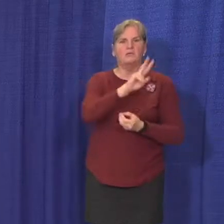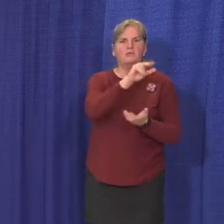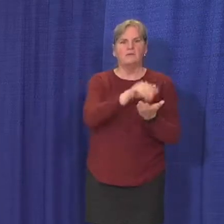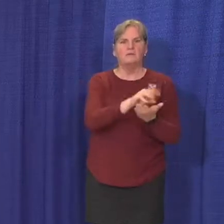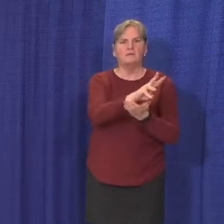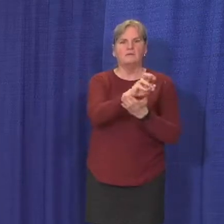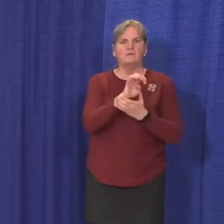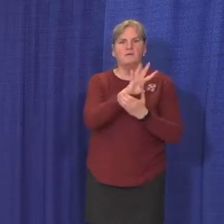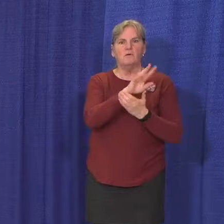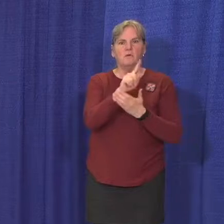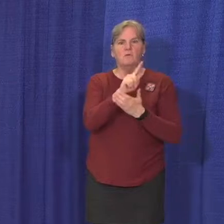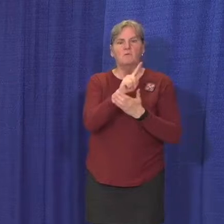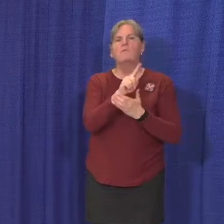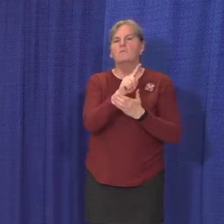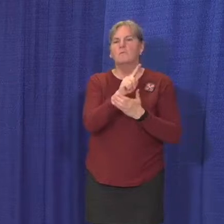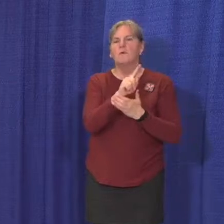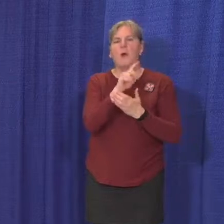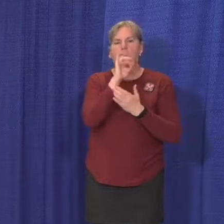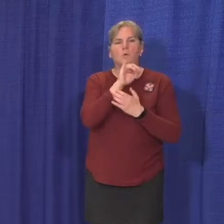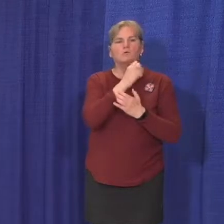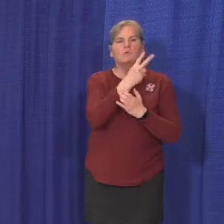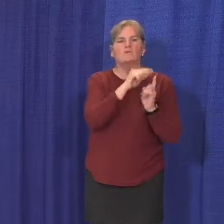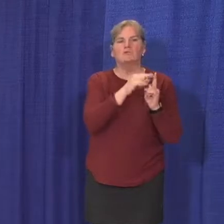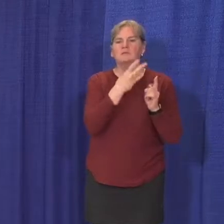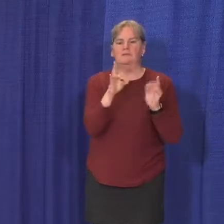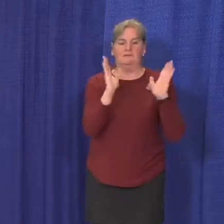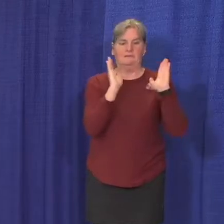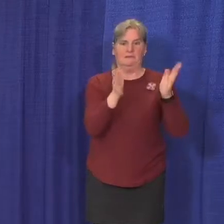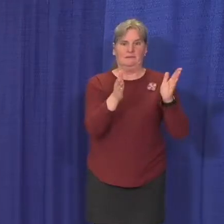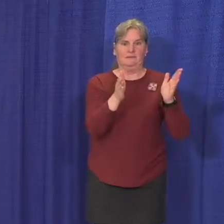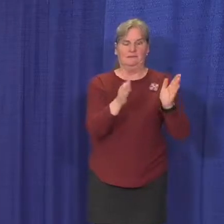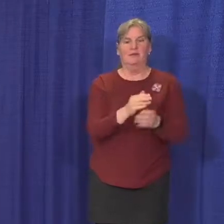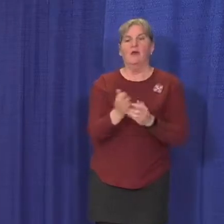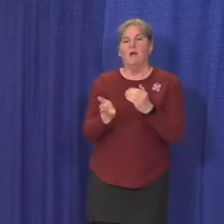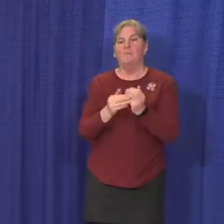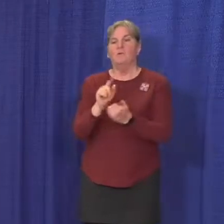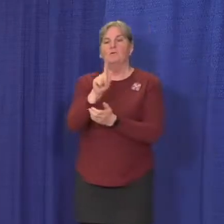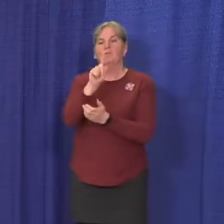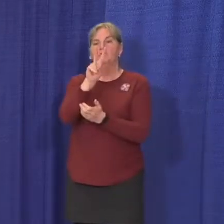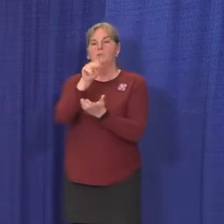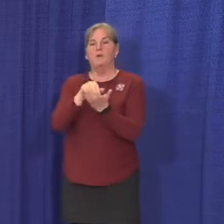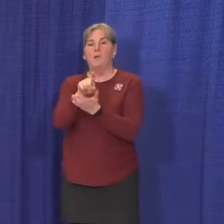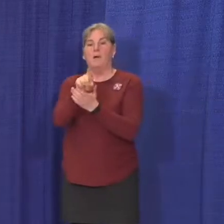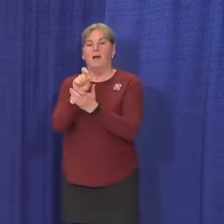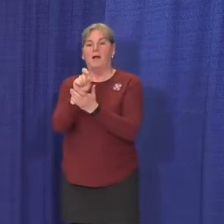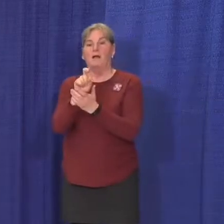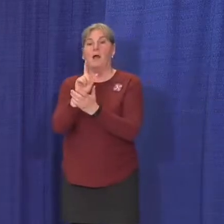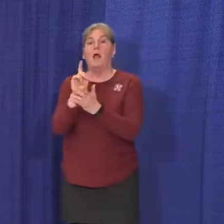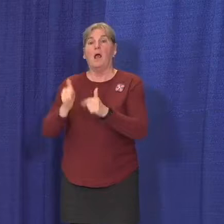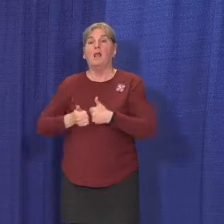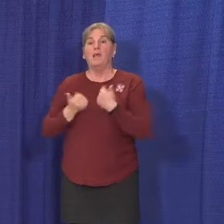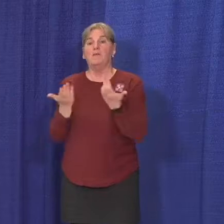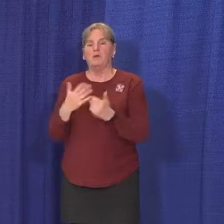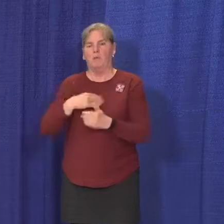There are 2,641 Yukoners in this age group and almost 2,100 of